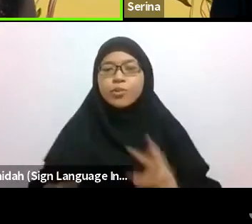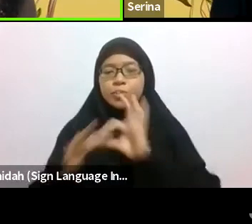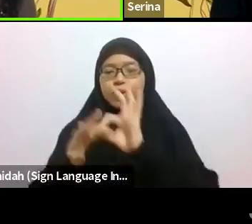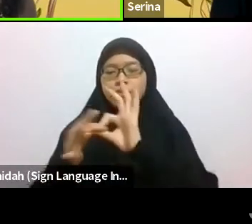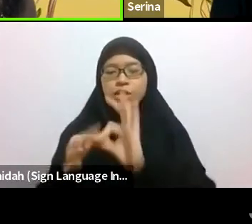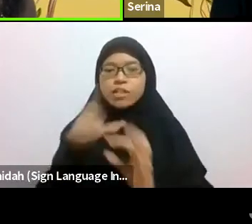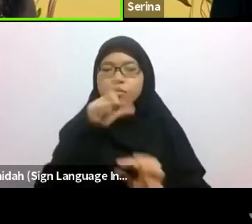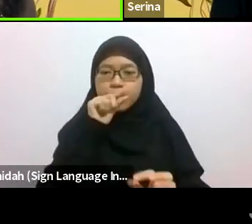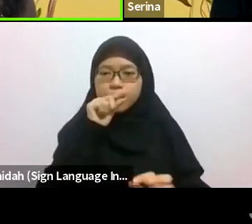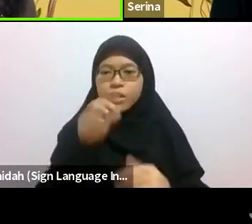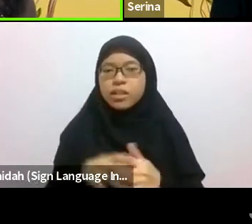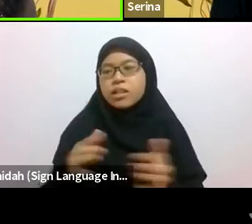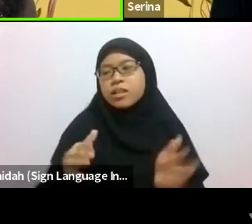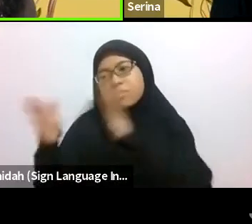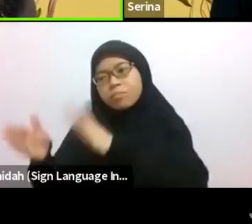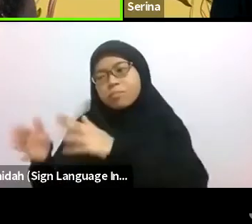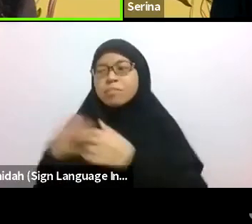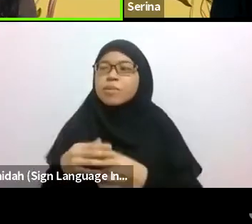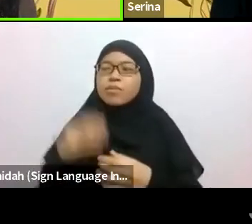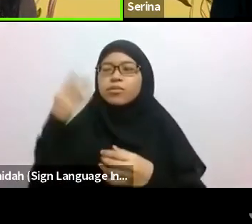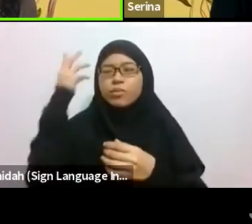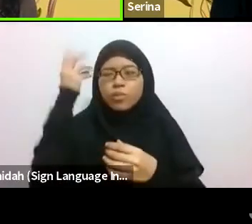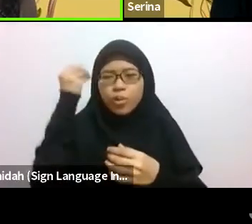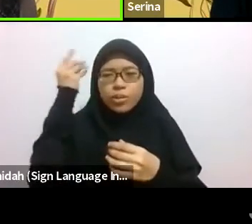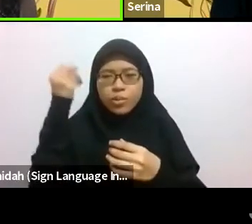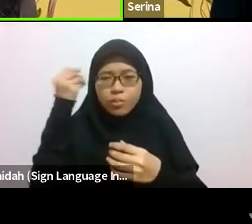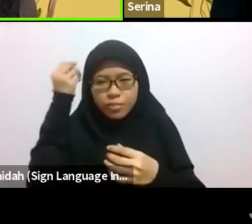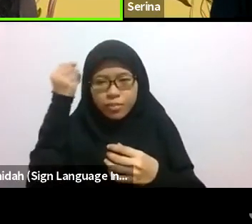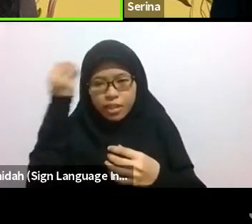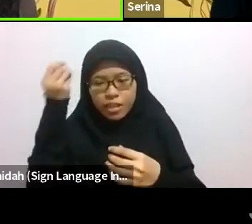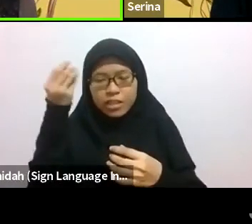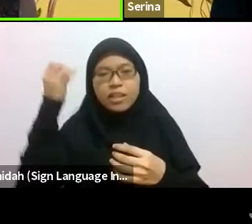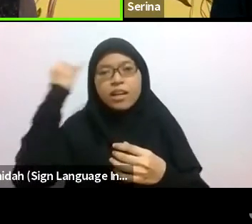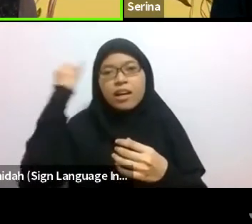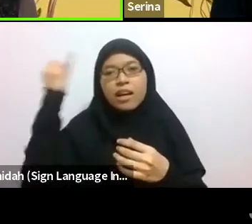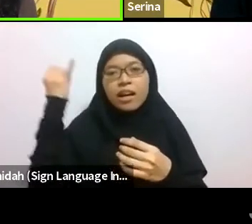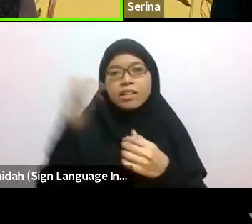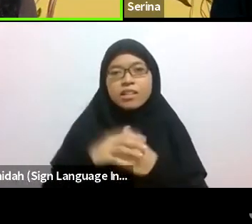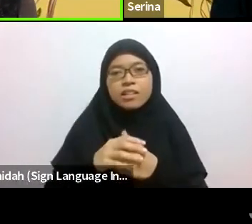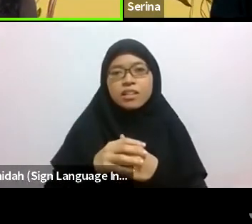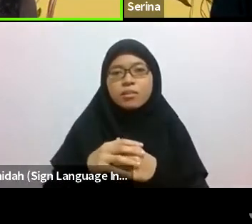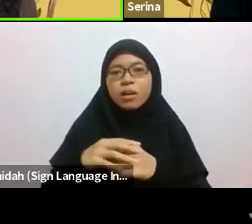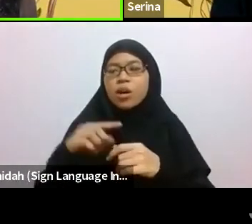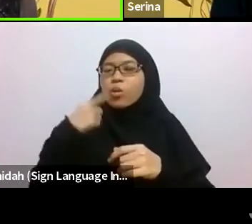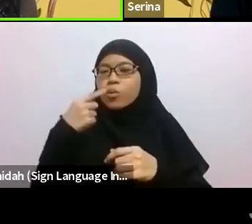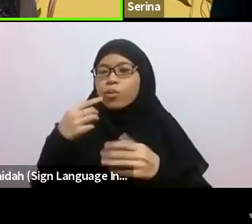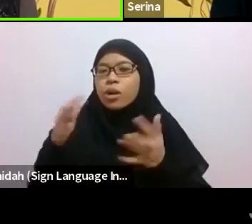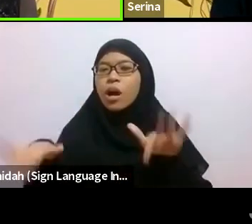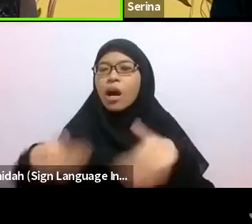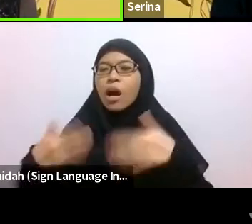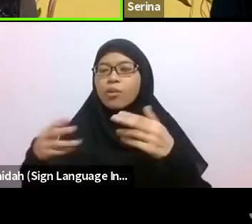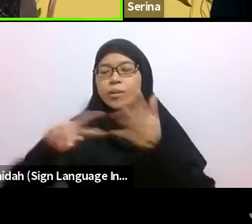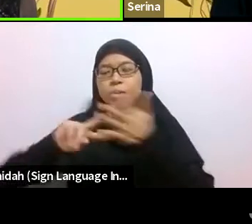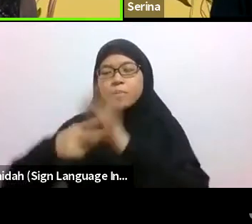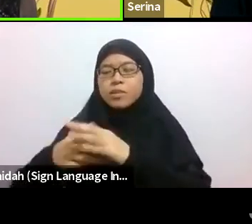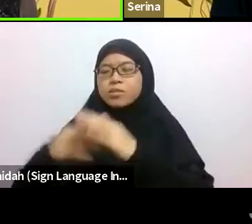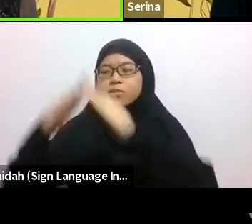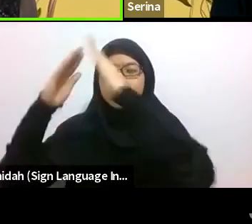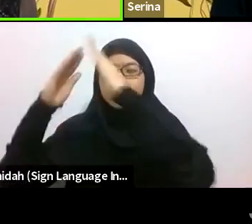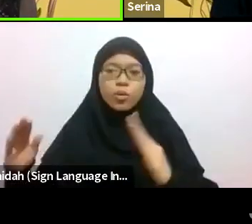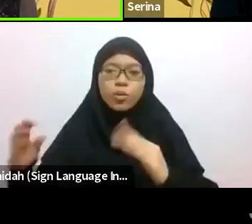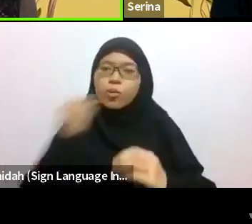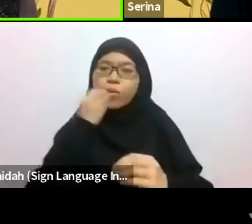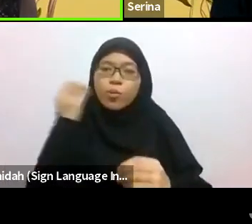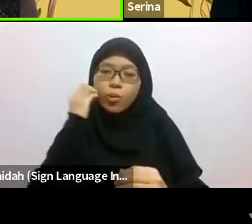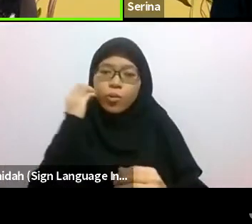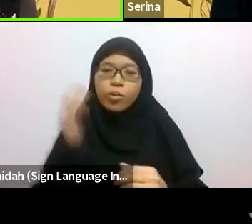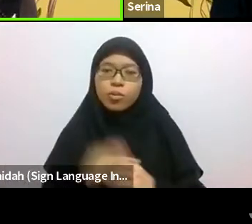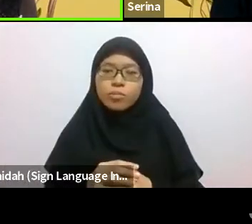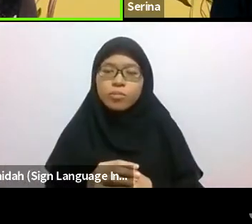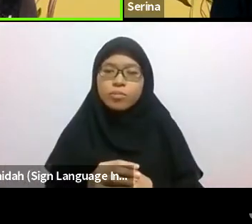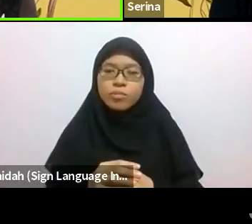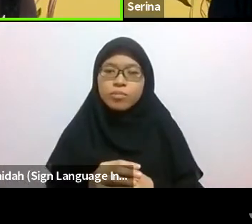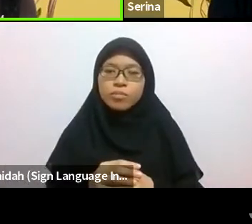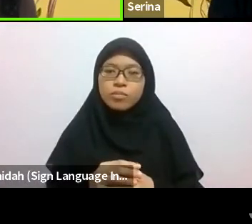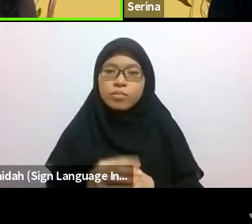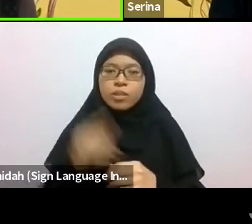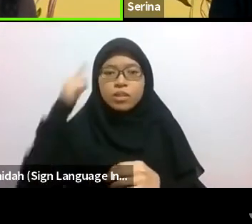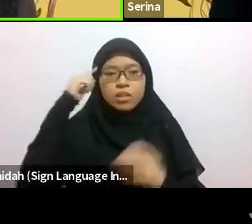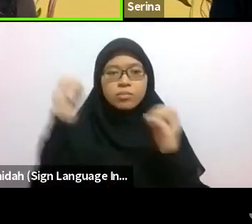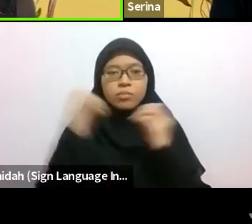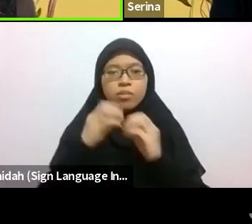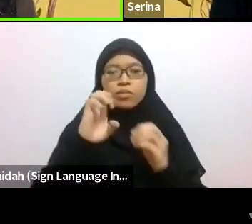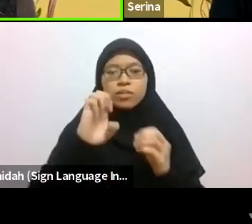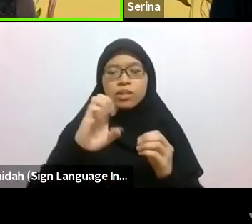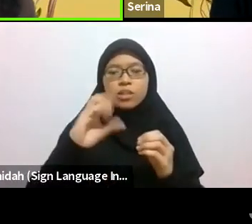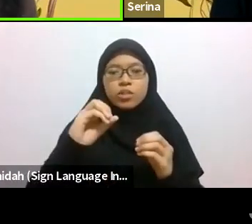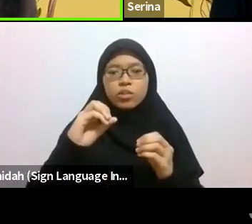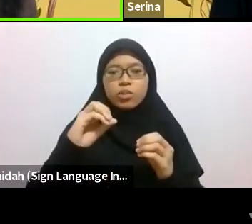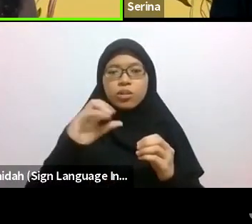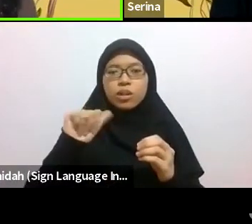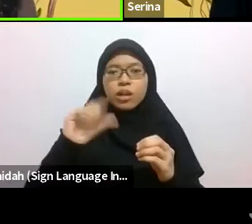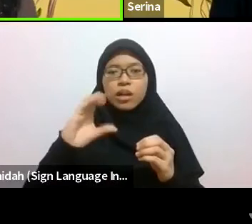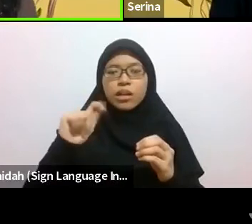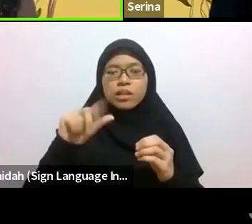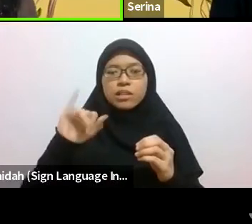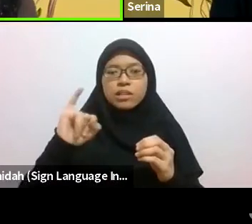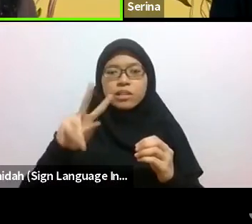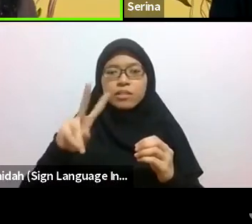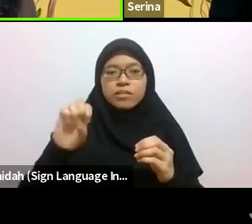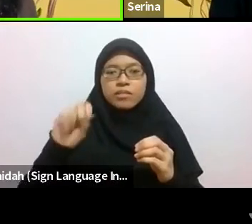to contemplating the idea of home, a house, what it means to feel at home. And also to think about a more eco activist point of view about movement work and care.